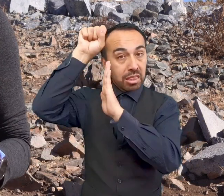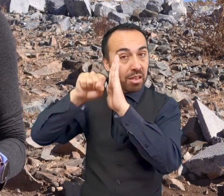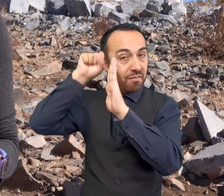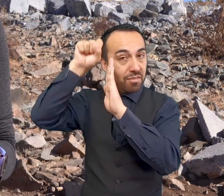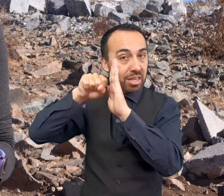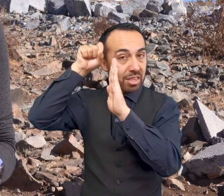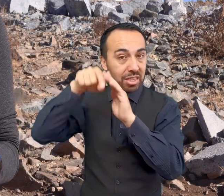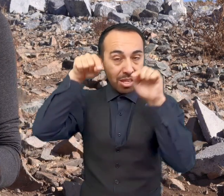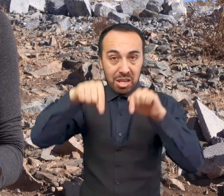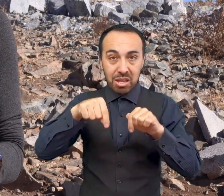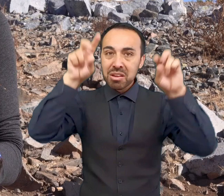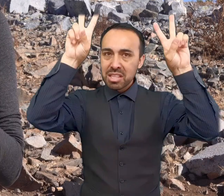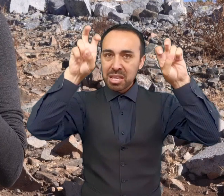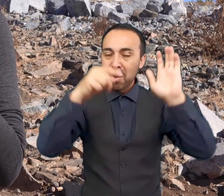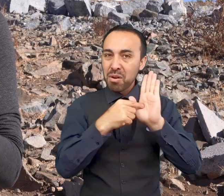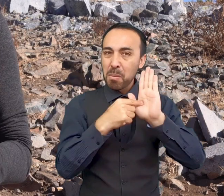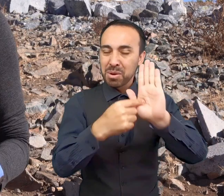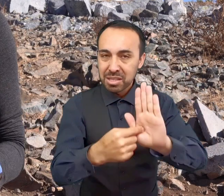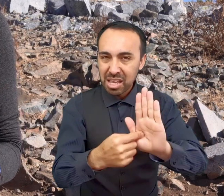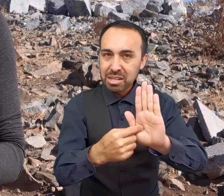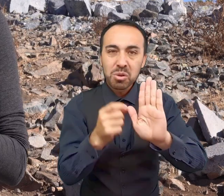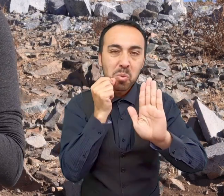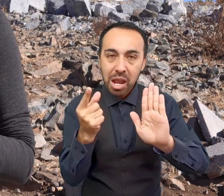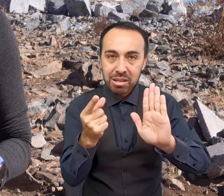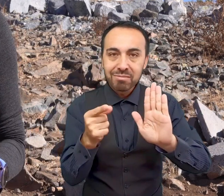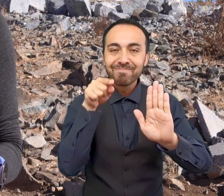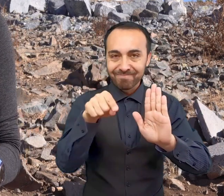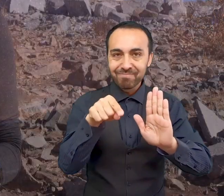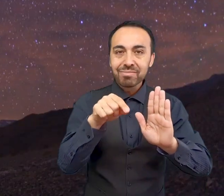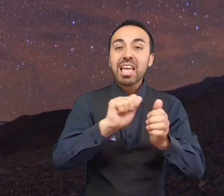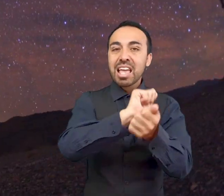we will tell you about this interesting topic, stellar evolution.